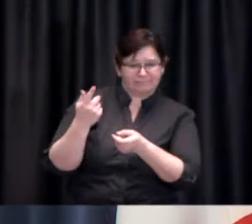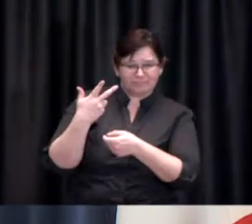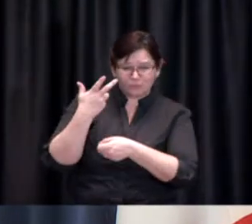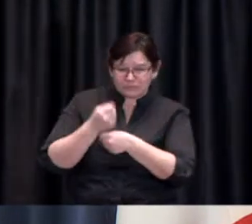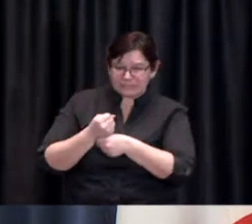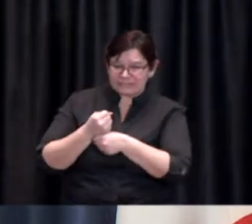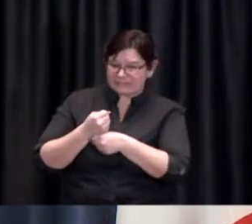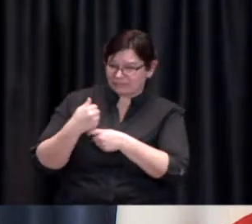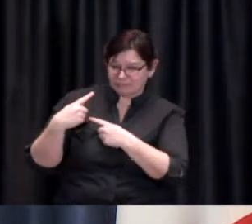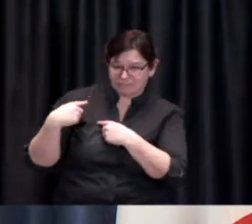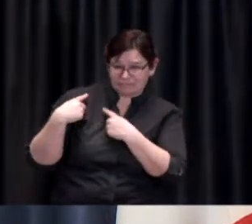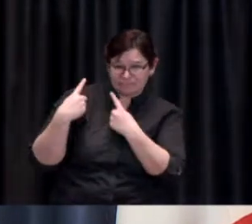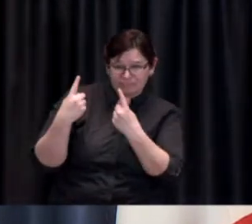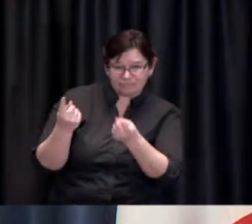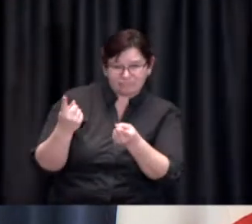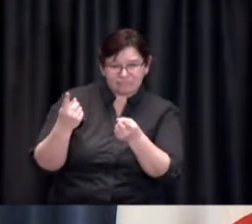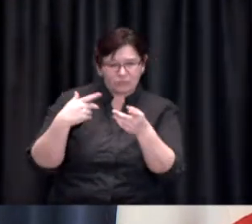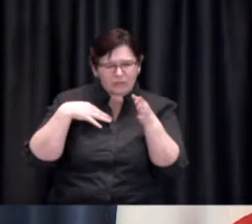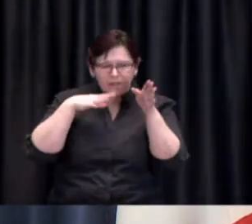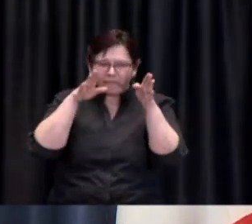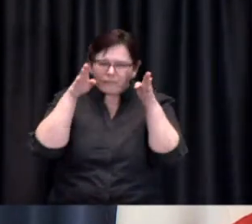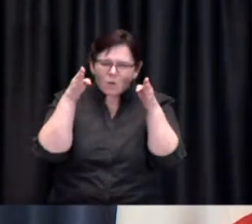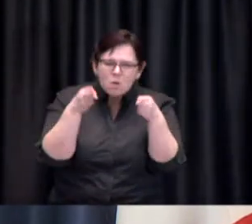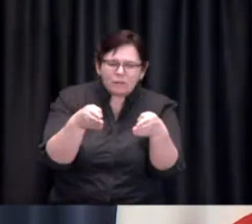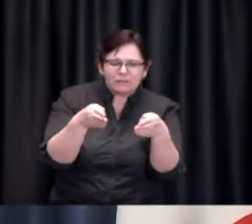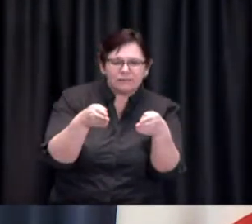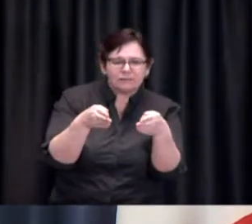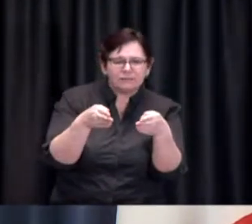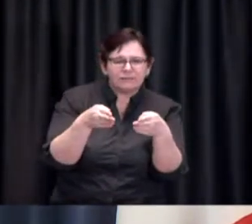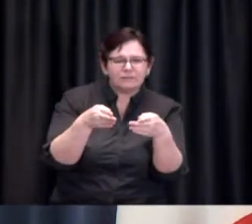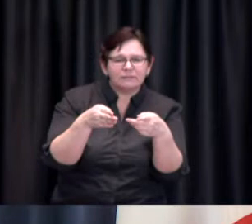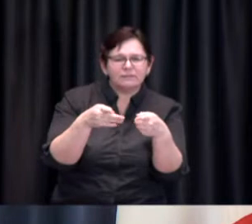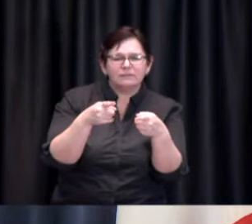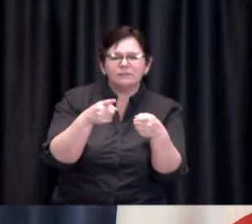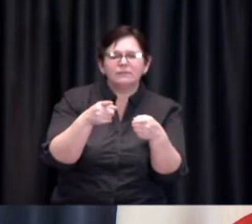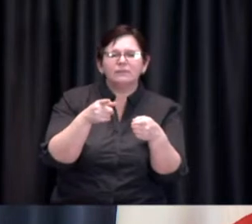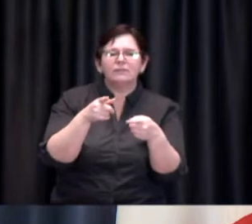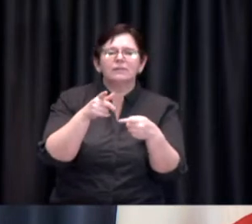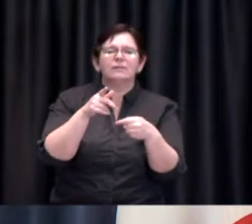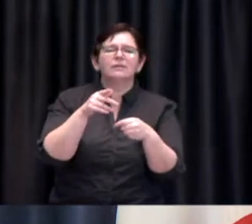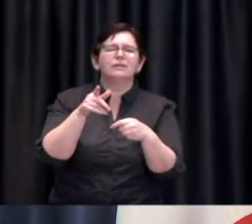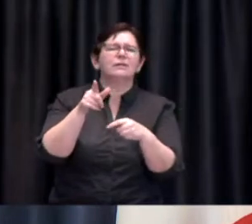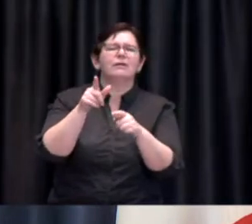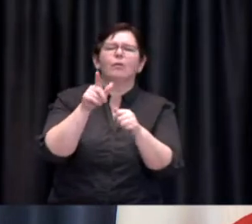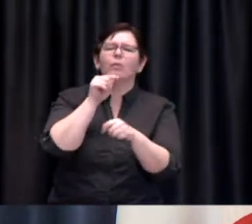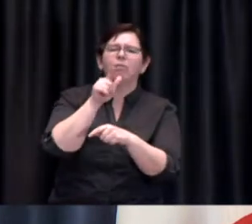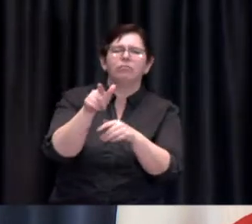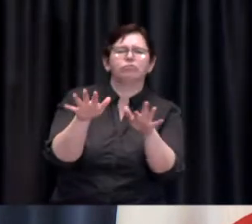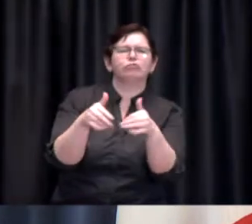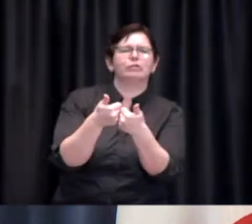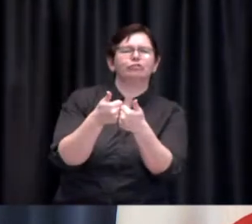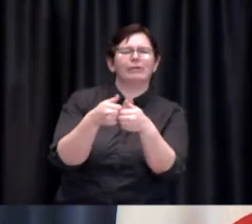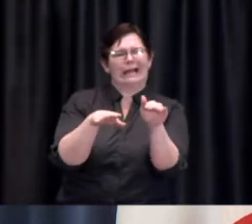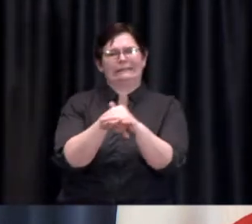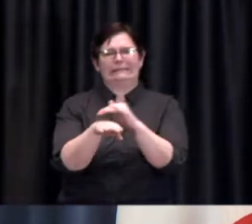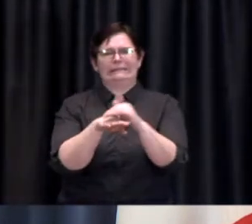on populations who have more challenges accessing flu vaccine for example and of course I would